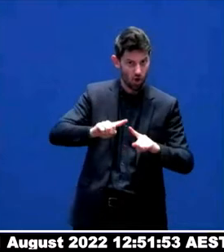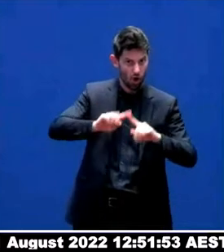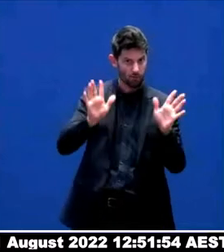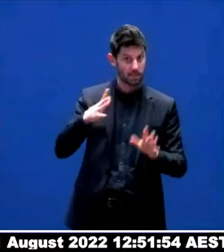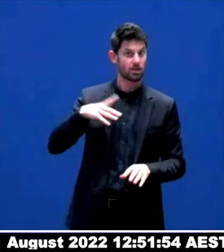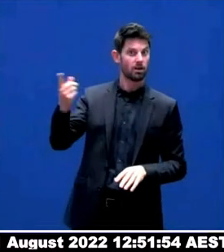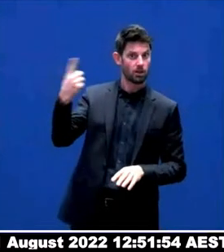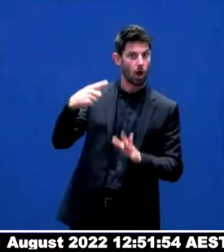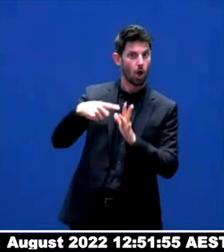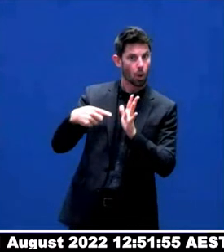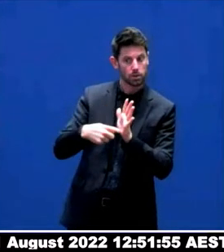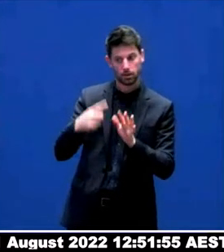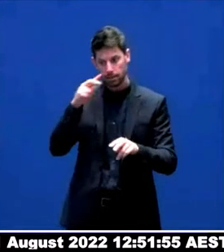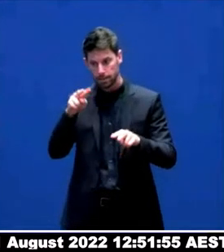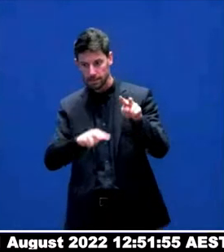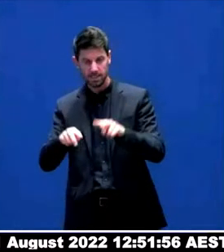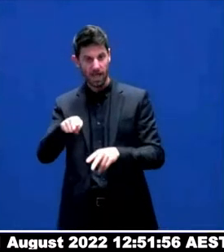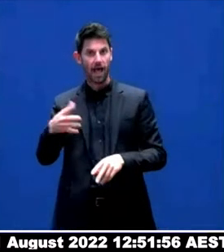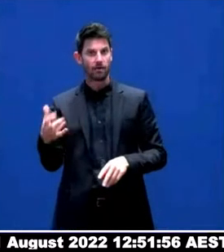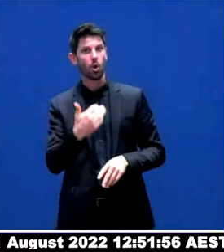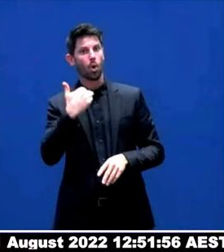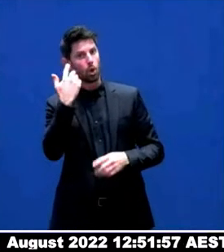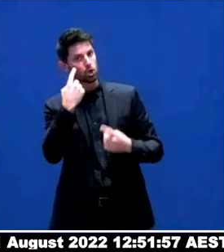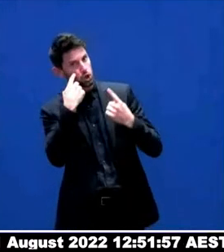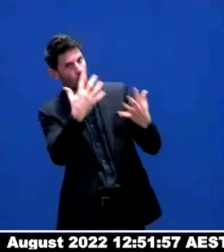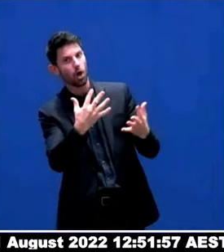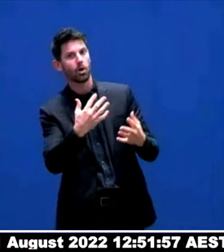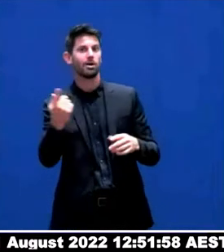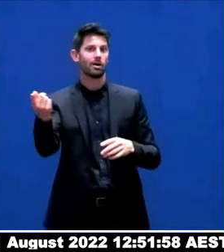they have to constantly prove their disability over and over again and get